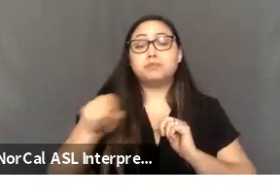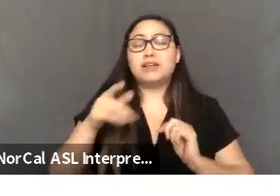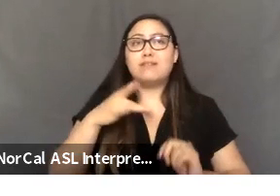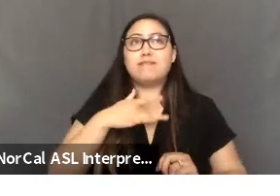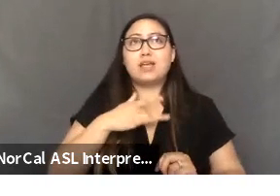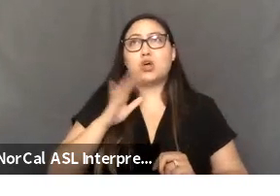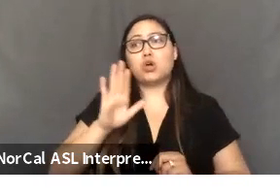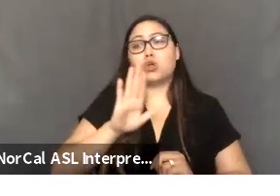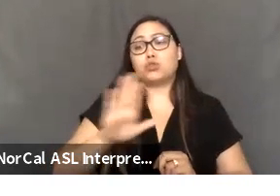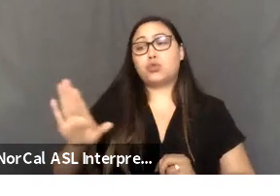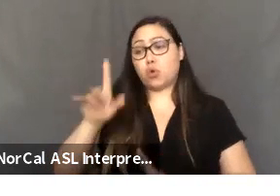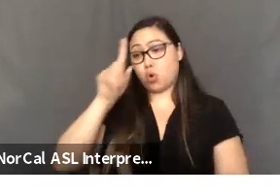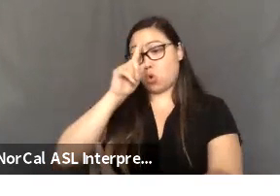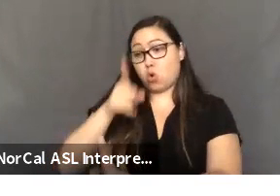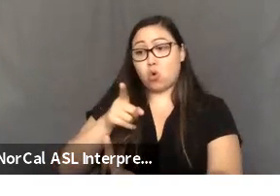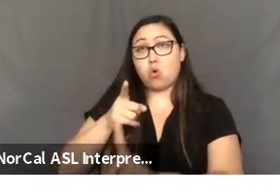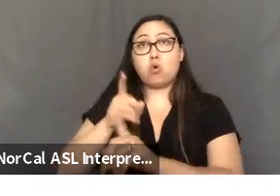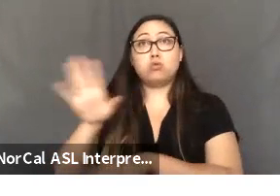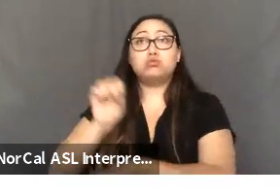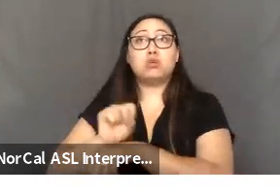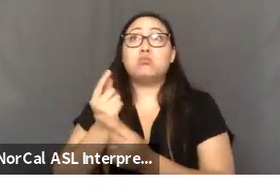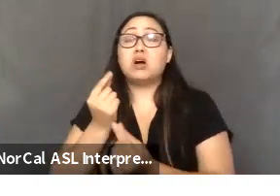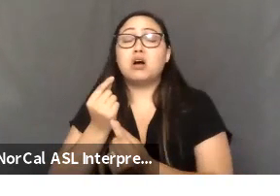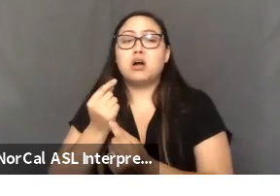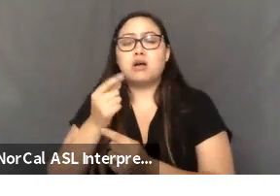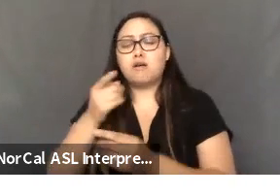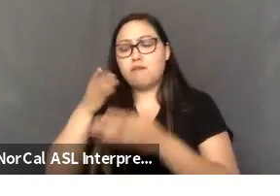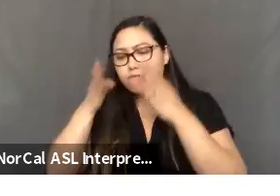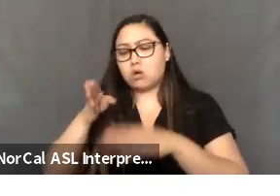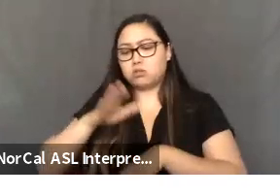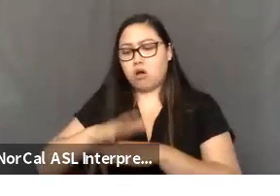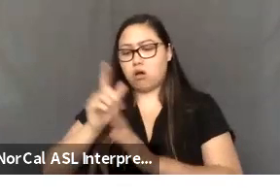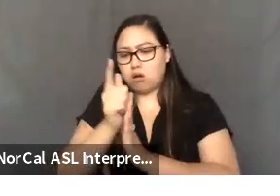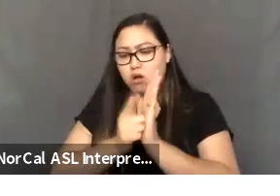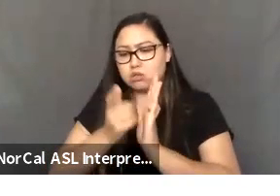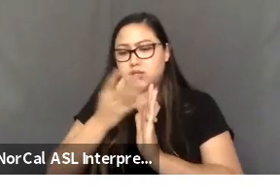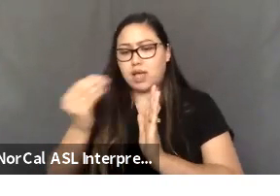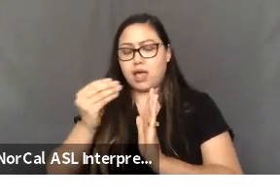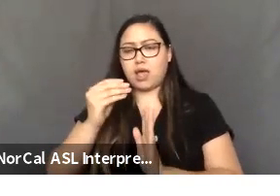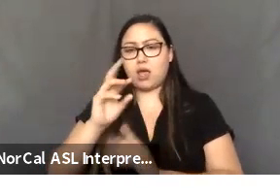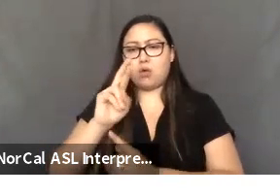the goal of their position was really focused just on laws and regulations and remaining compliant